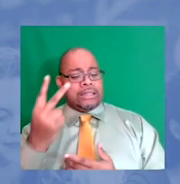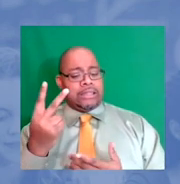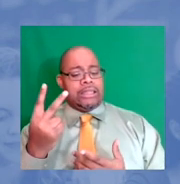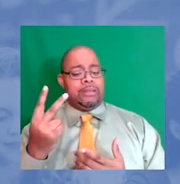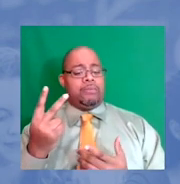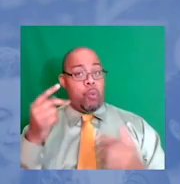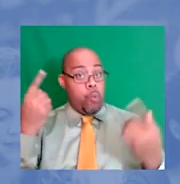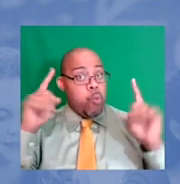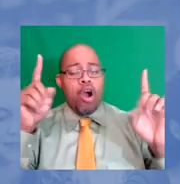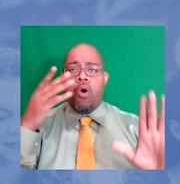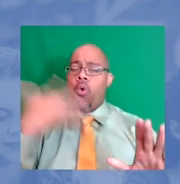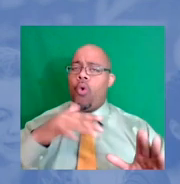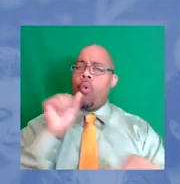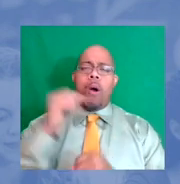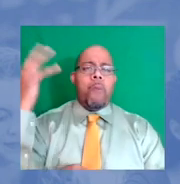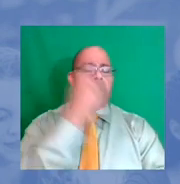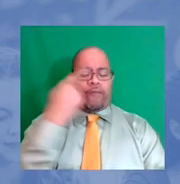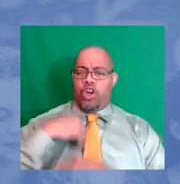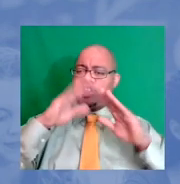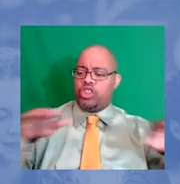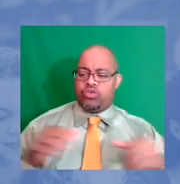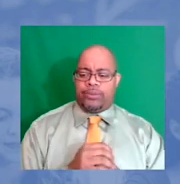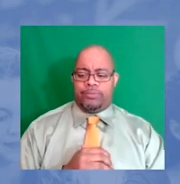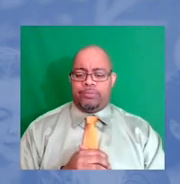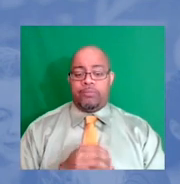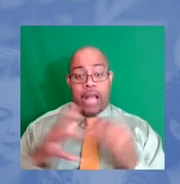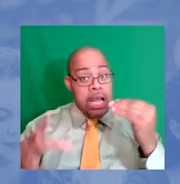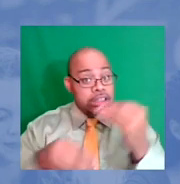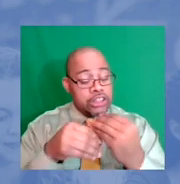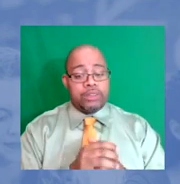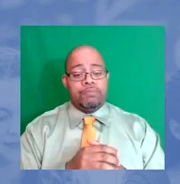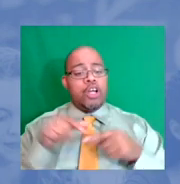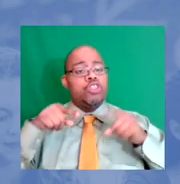FOR OUR CHILDREN. IN ADDITION, DURING THE PANDEMIC, OUR STUDENTS